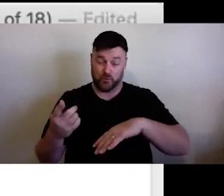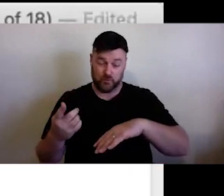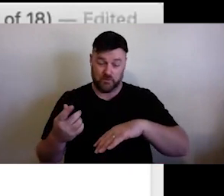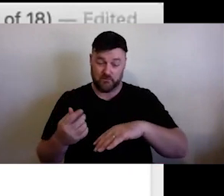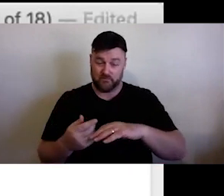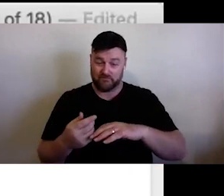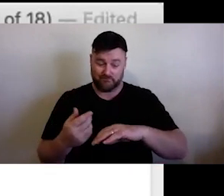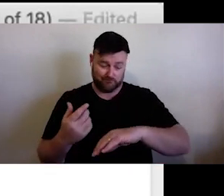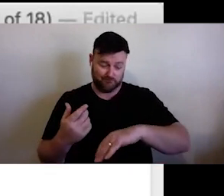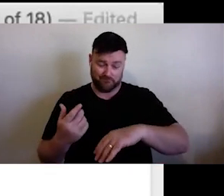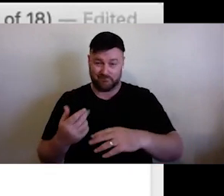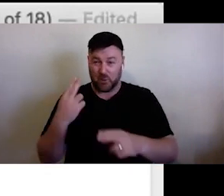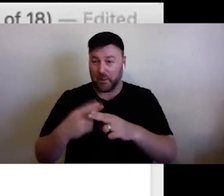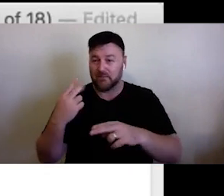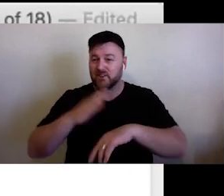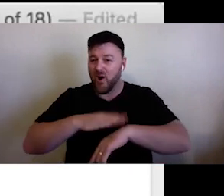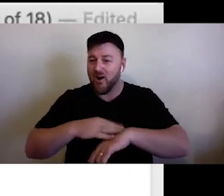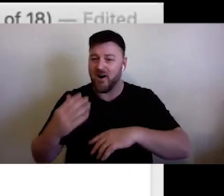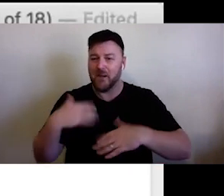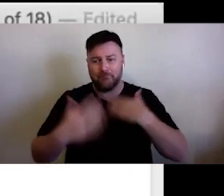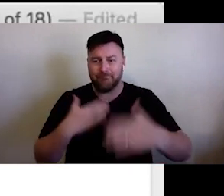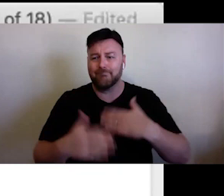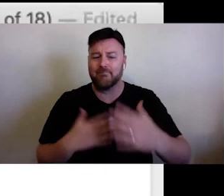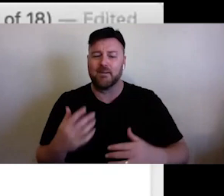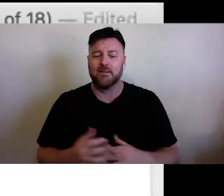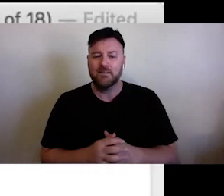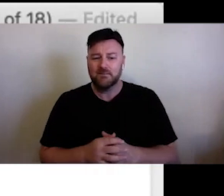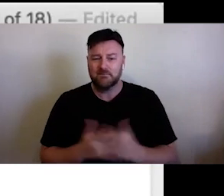social aspects of engagement. They've locked at search trends